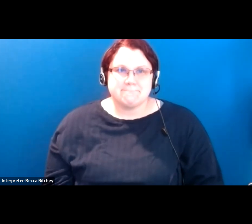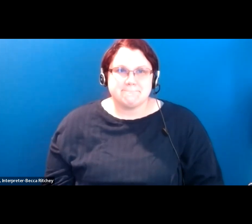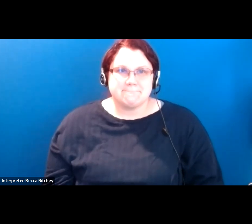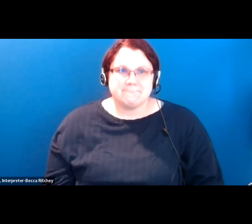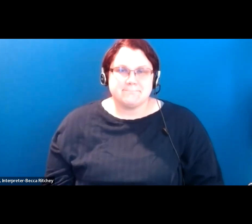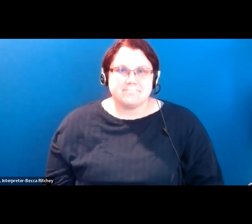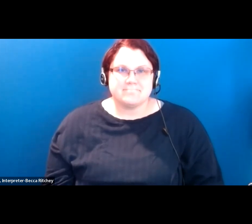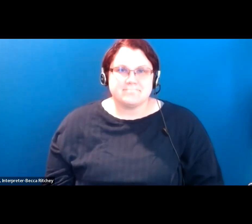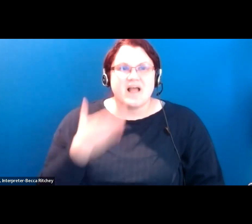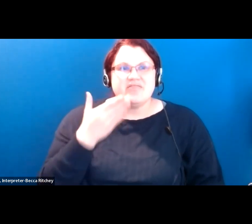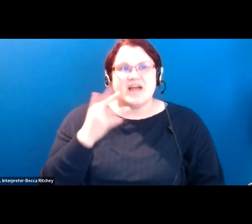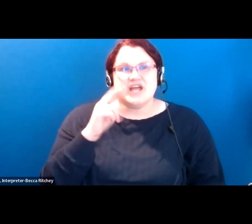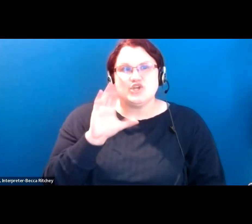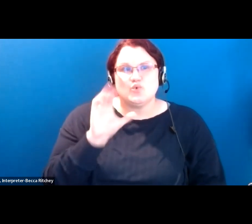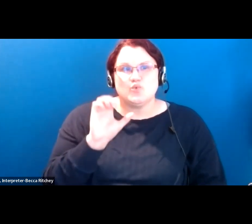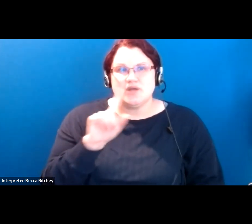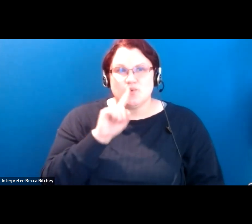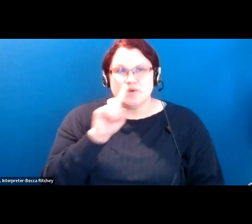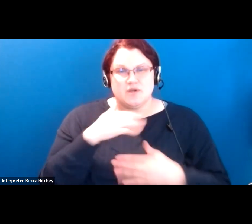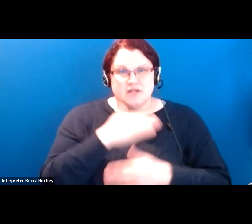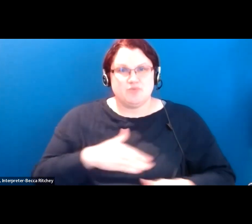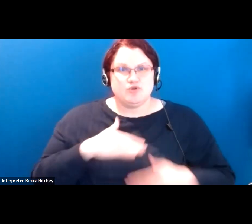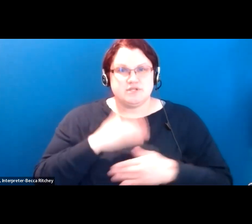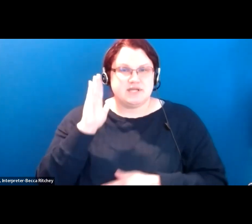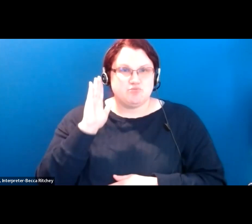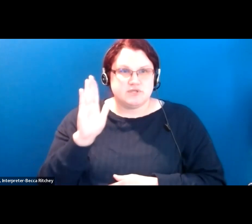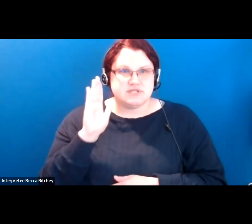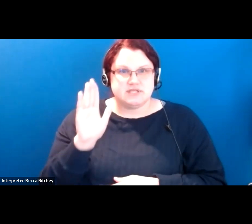Thank you, Rick. We really appreciate that presentation and all of the rich